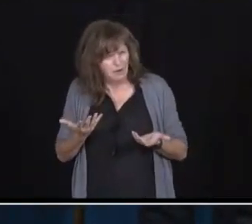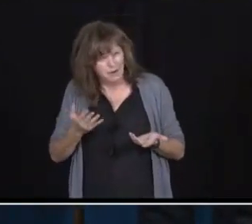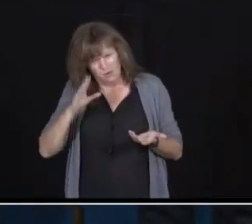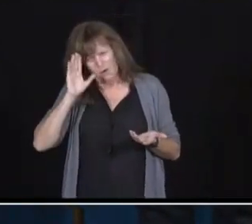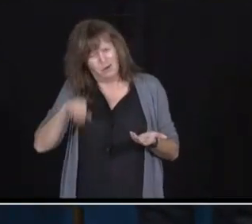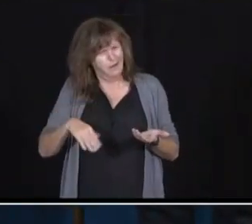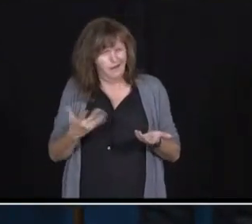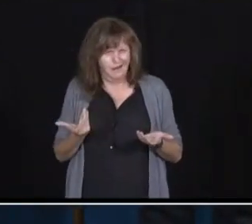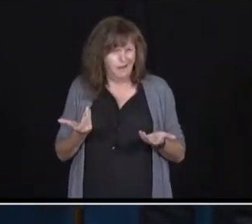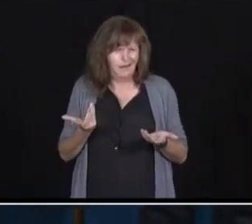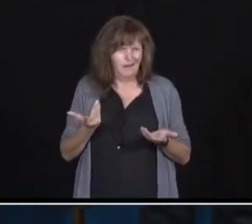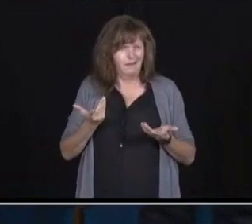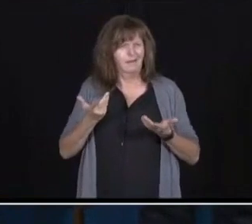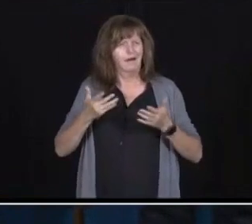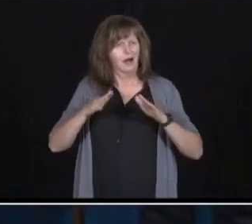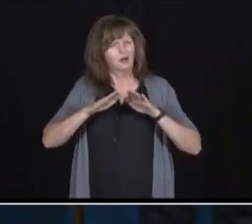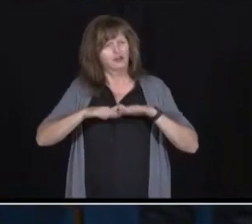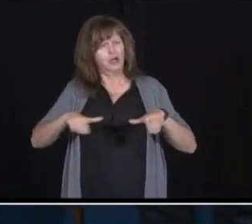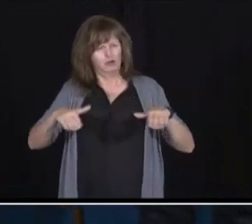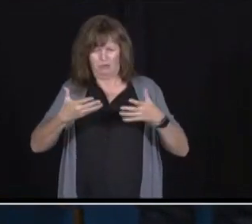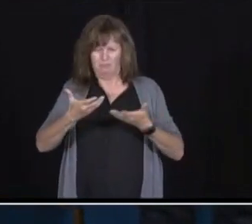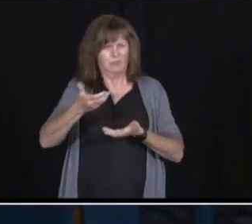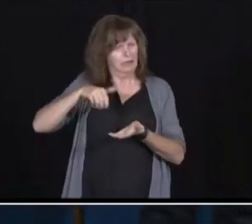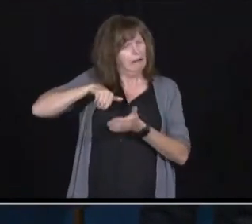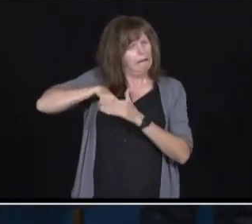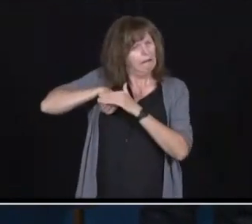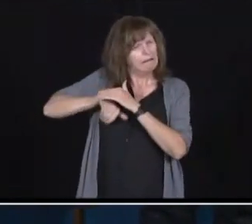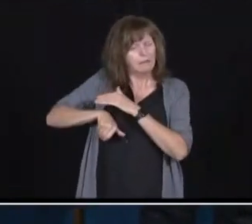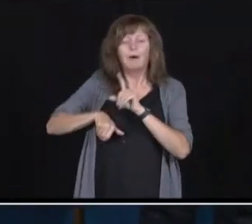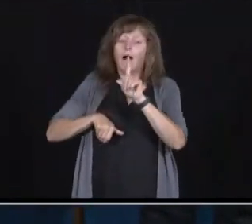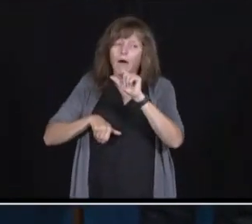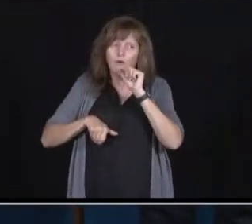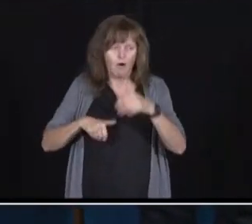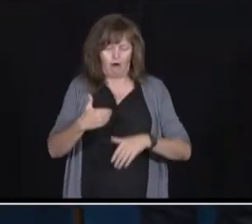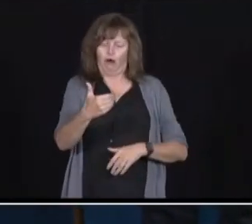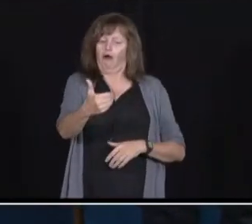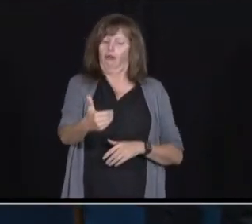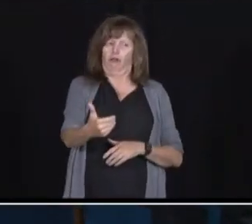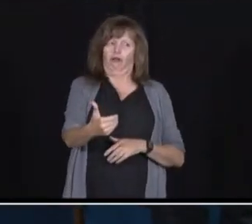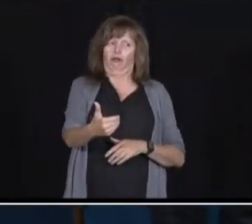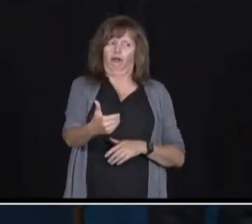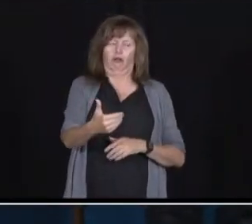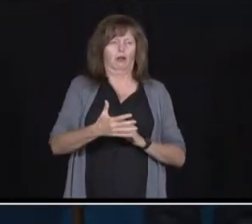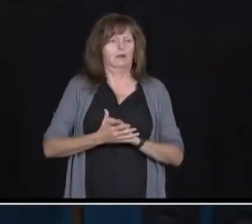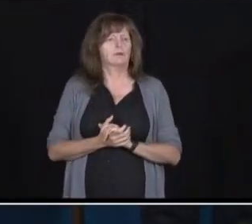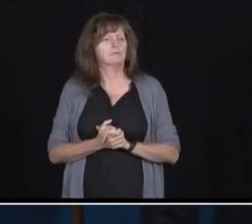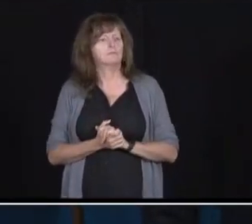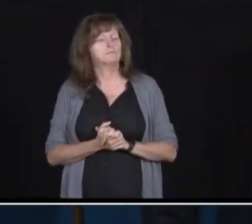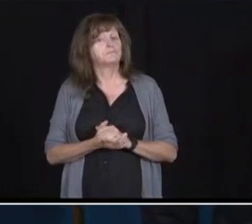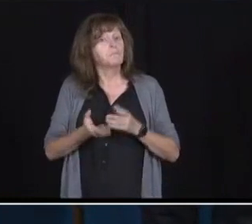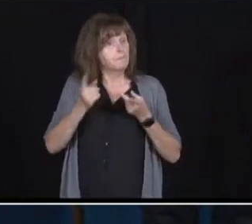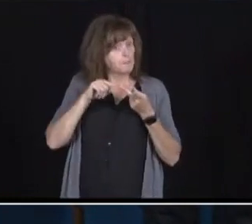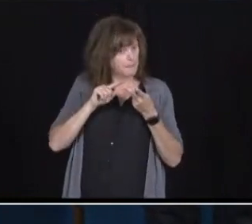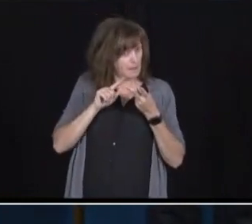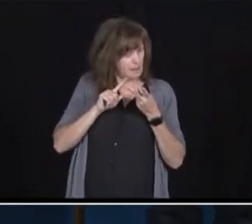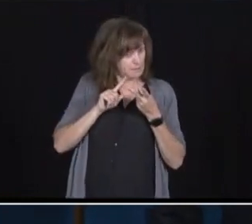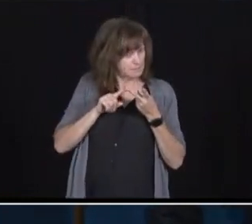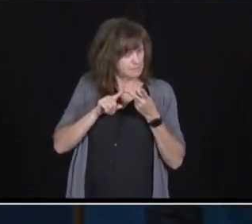It can be to sort of be put on quietly in mute in your backpack and it still works. That is what we are encouraging students to